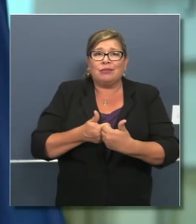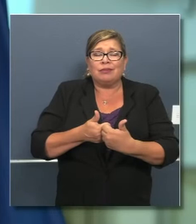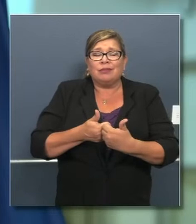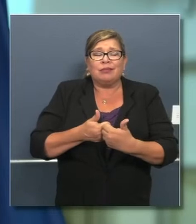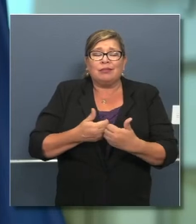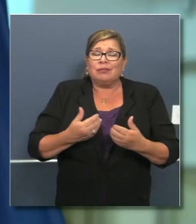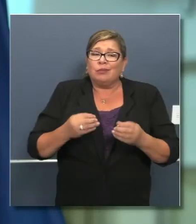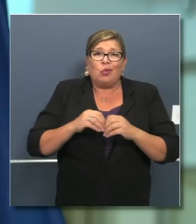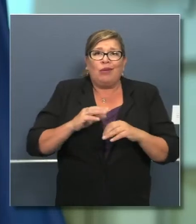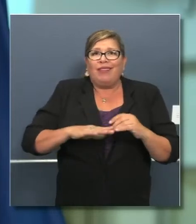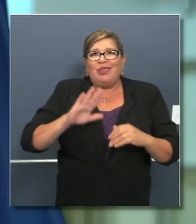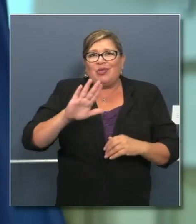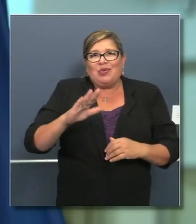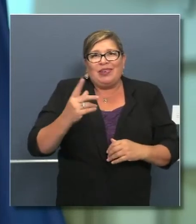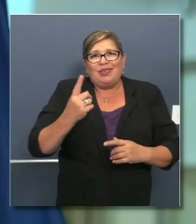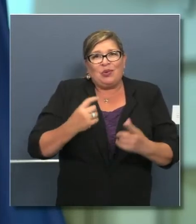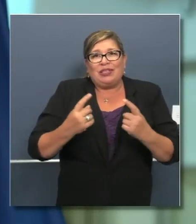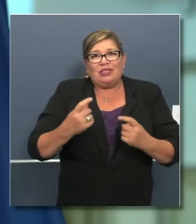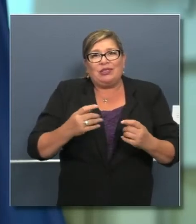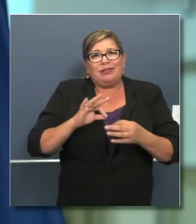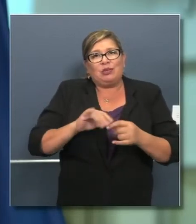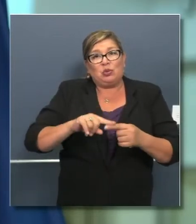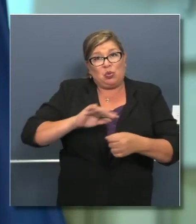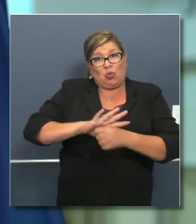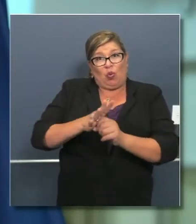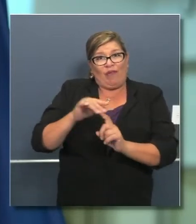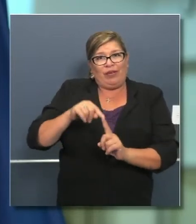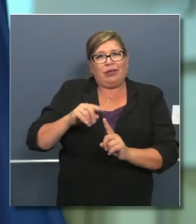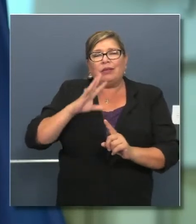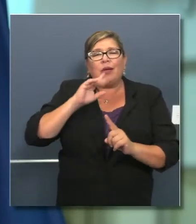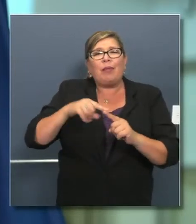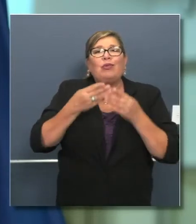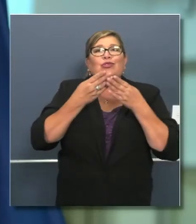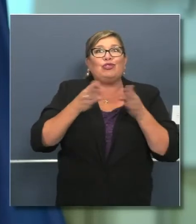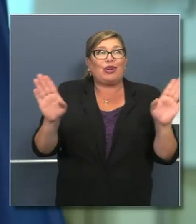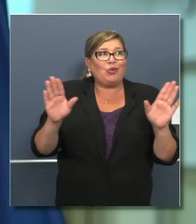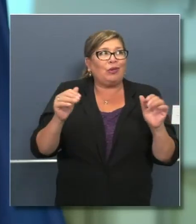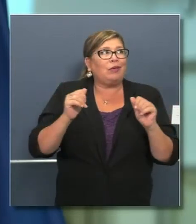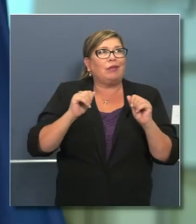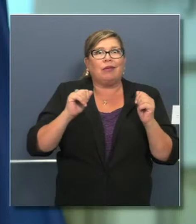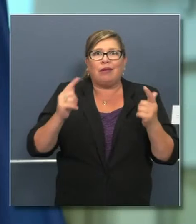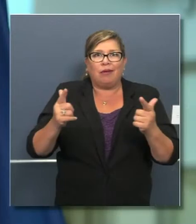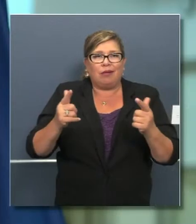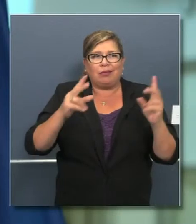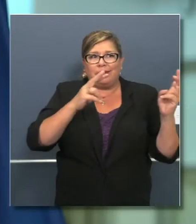introduced this question with kovat 19 and so I would just encourage people if they haven't